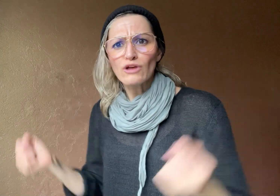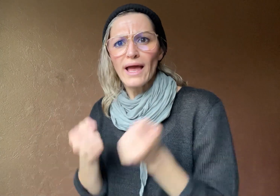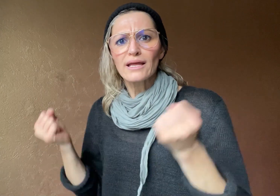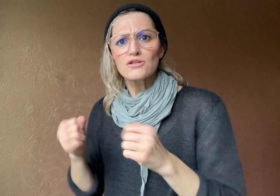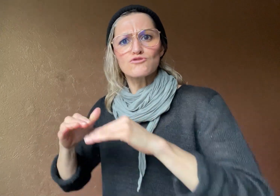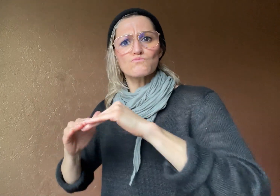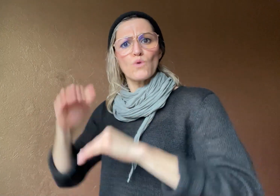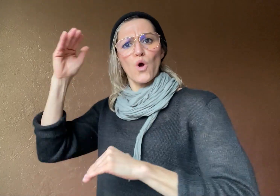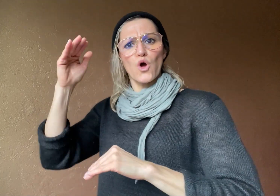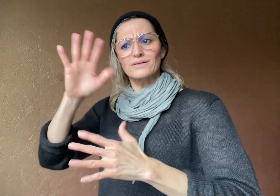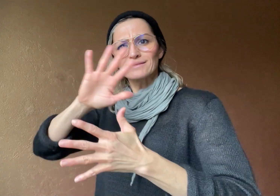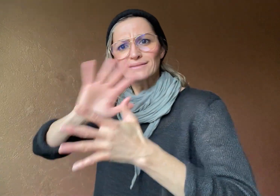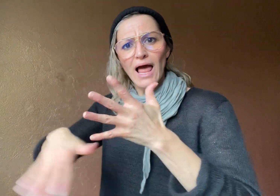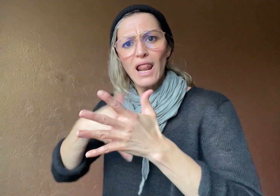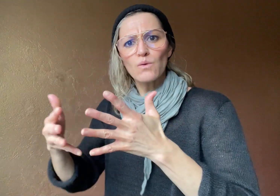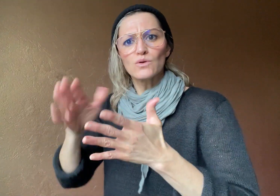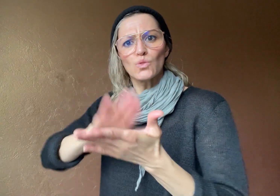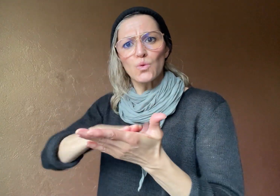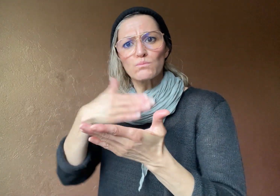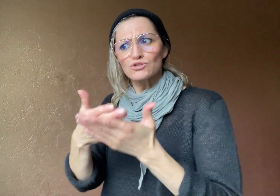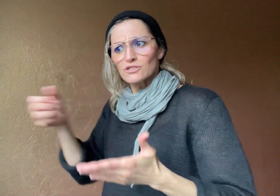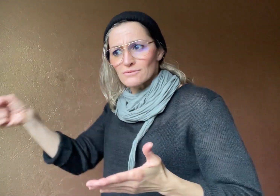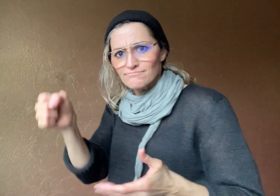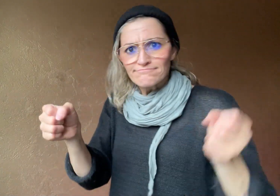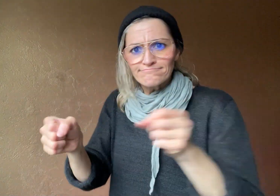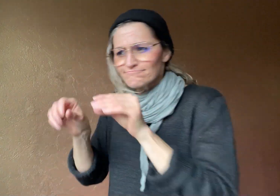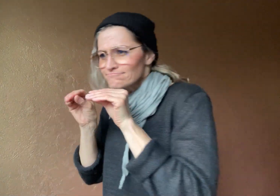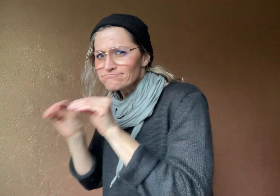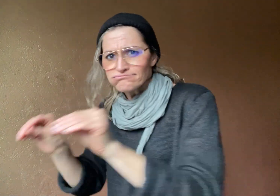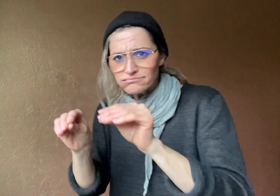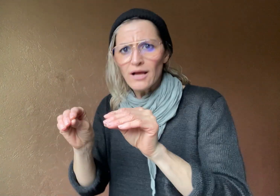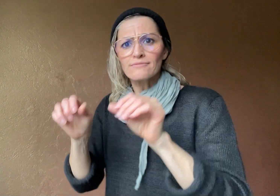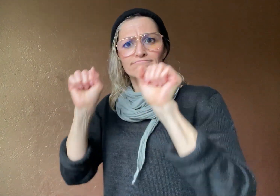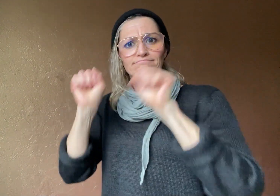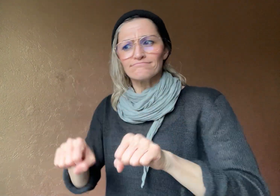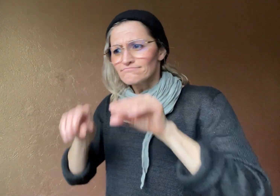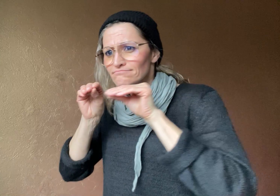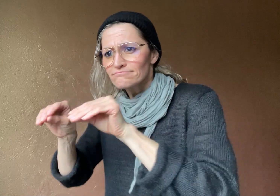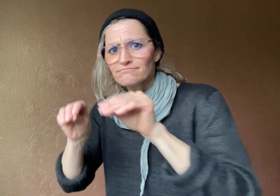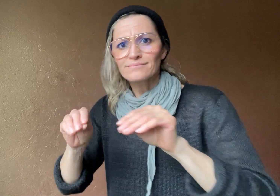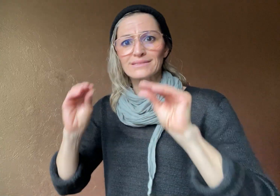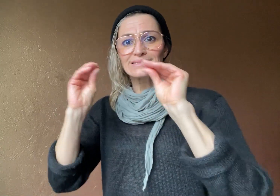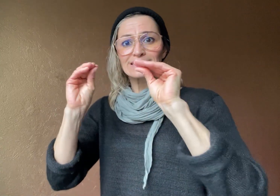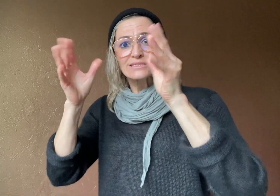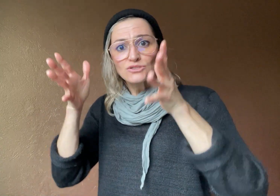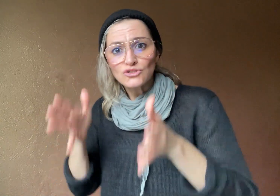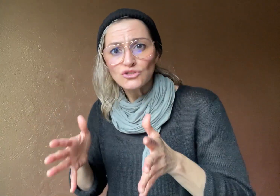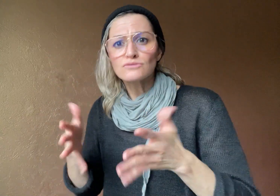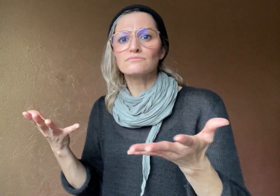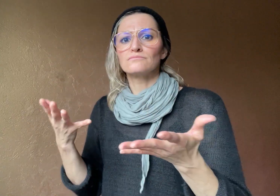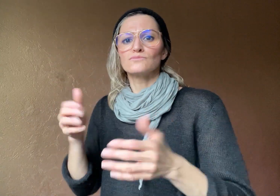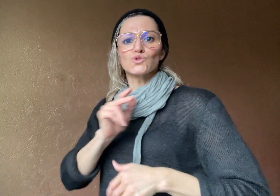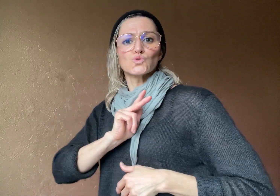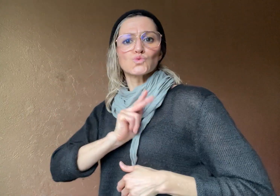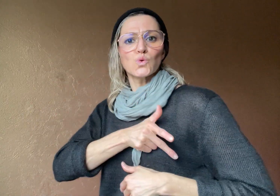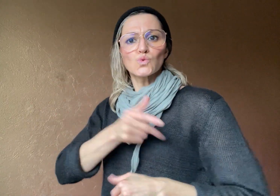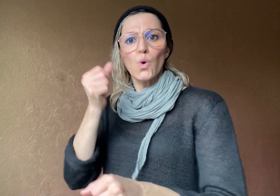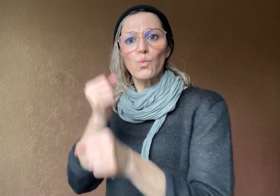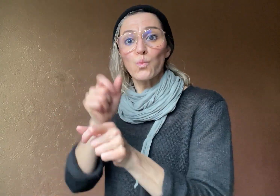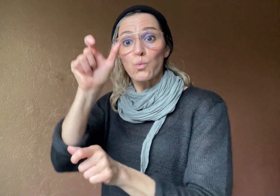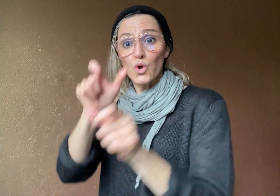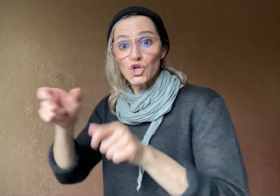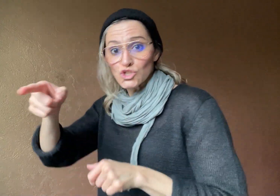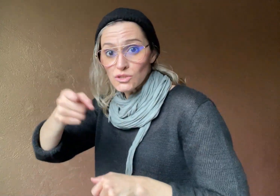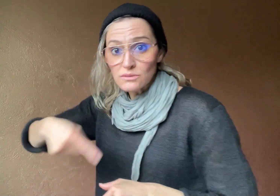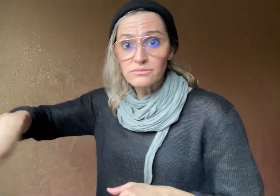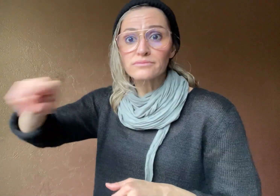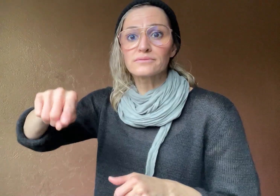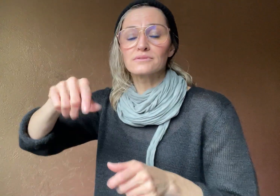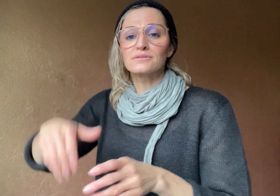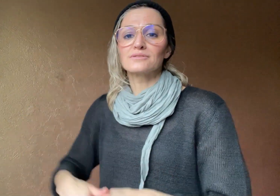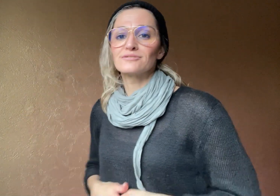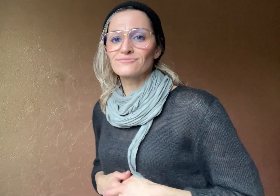of more sign language interpreters, teachers and social workers.